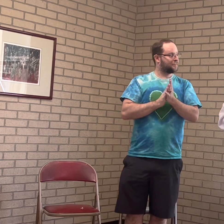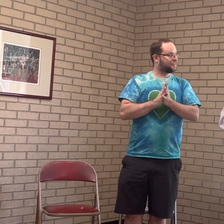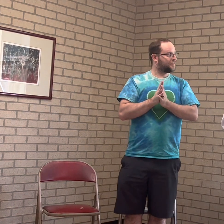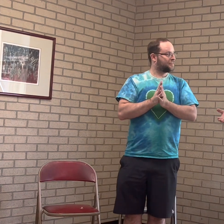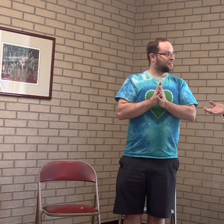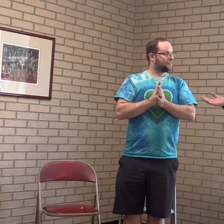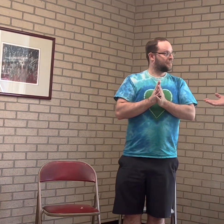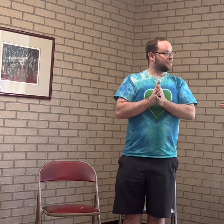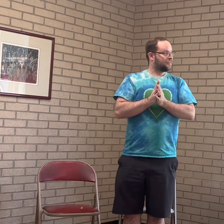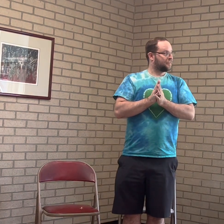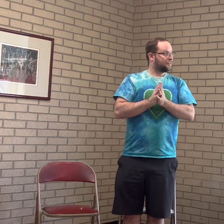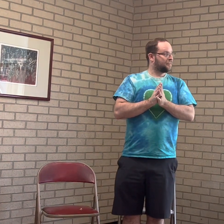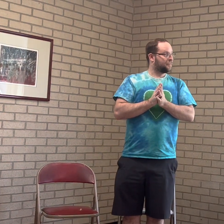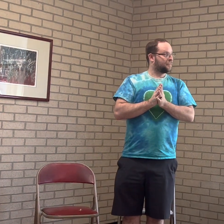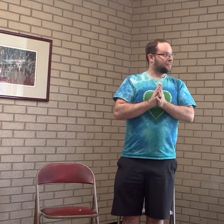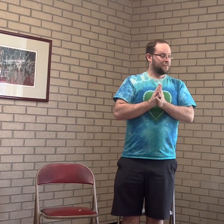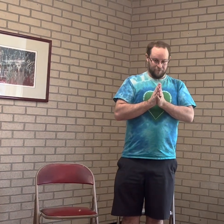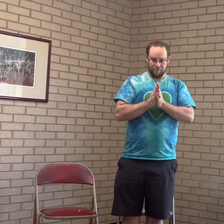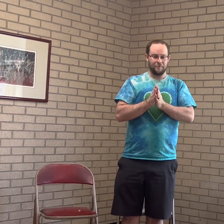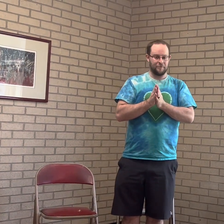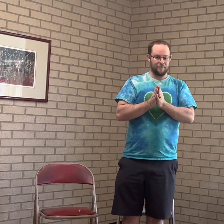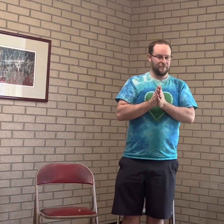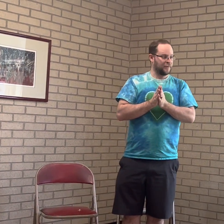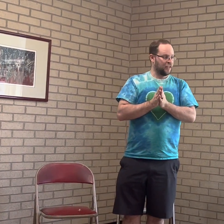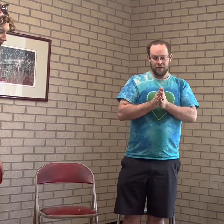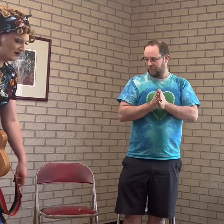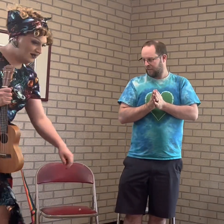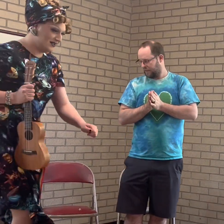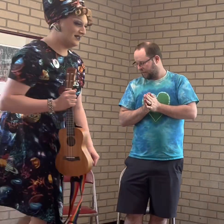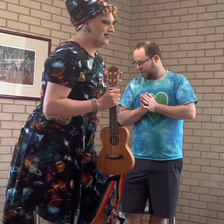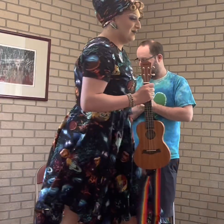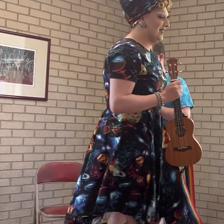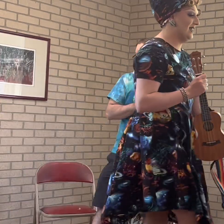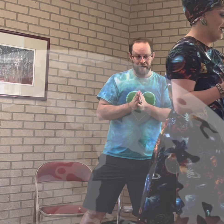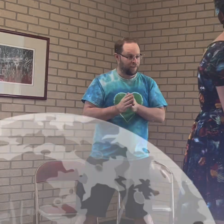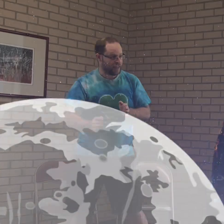think we'll just jump straight into the book. Let's do it! Miss Cali: Let's do it! I'm gonna walk across this way.